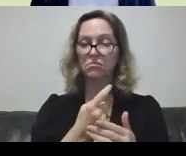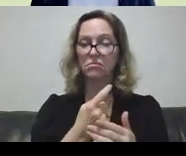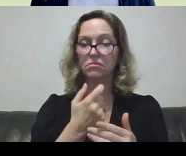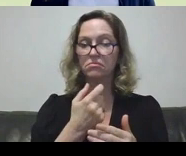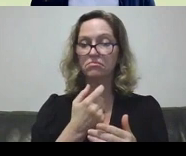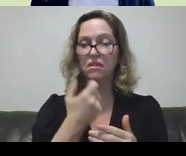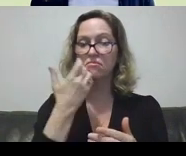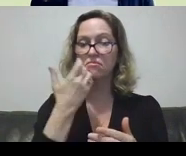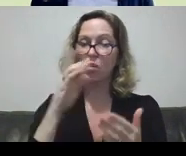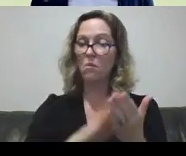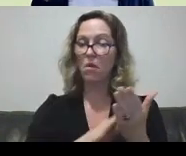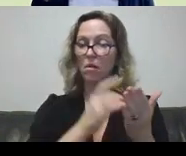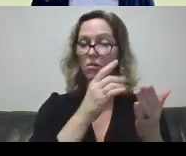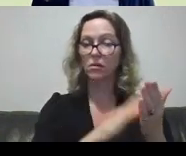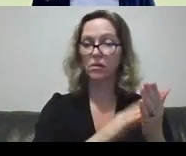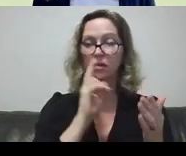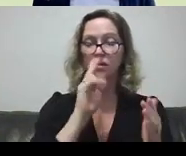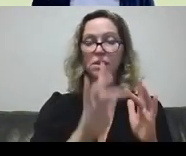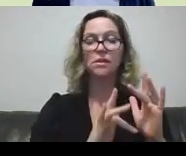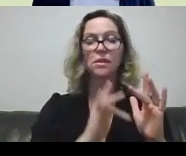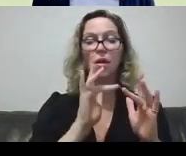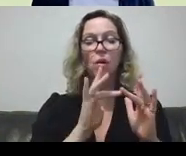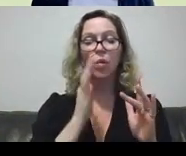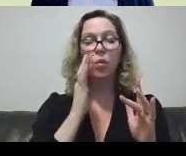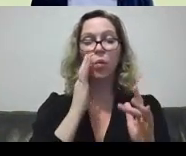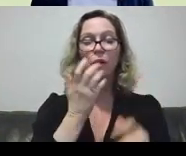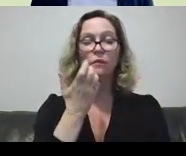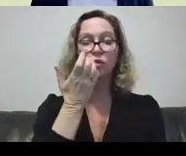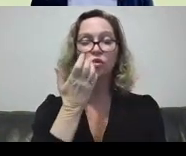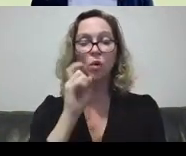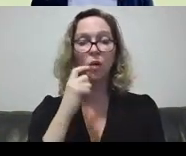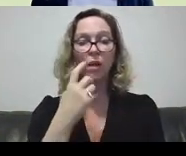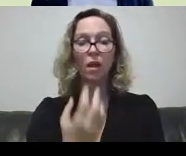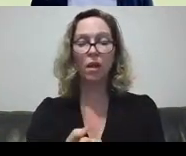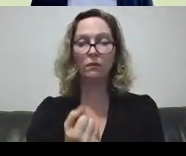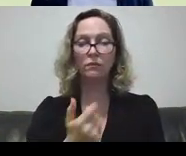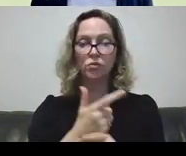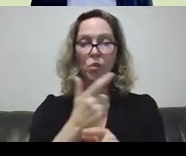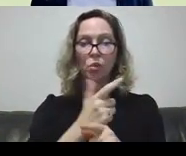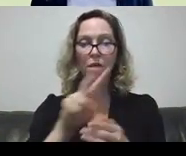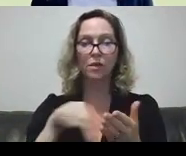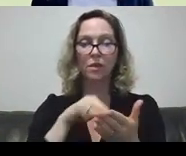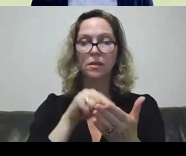website to see the upcoming dates. Beautiful and I get our mailing list you